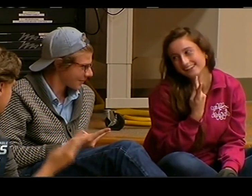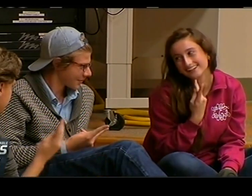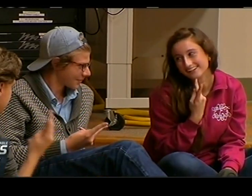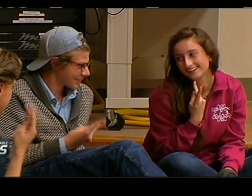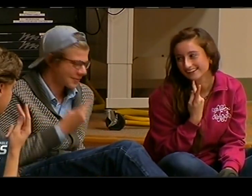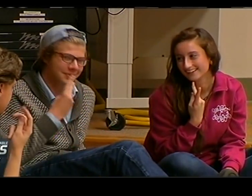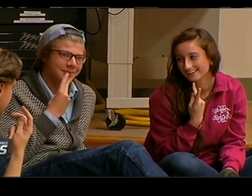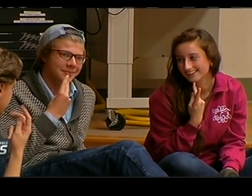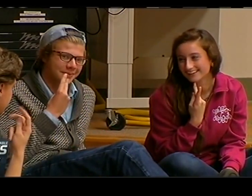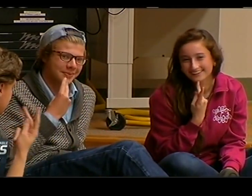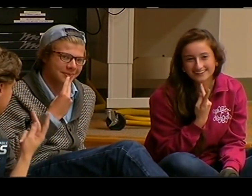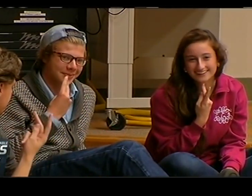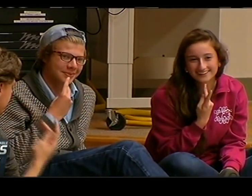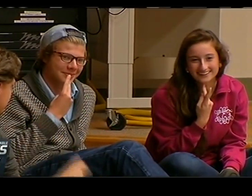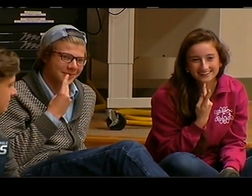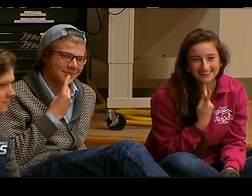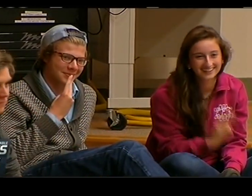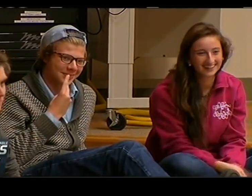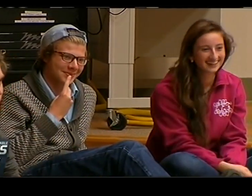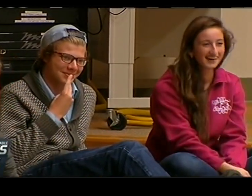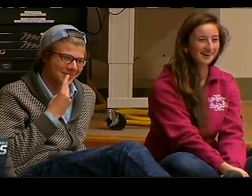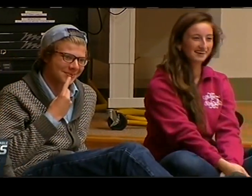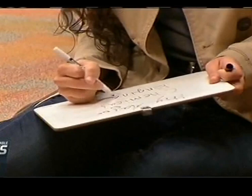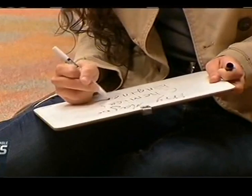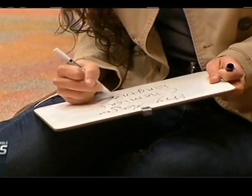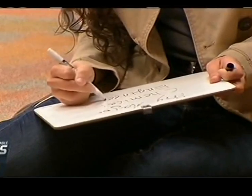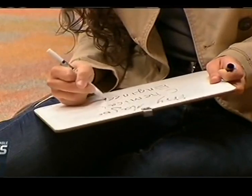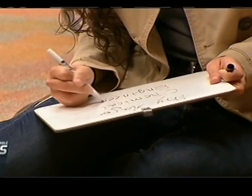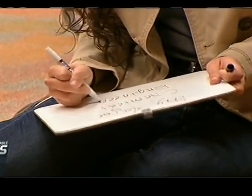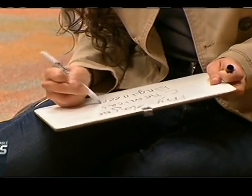to provide something for students to do when there were fewer activities.